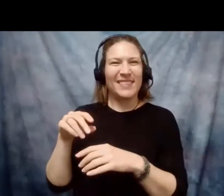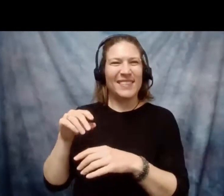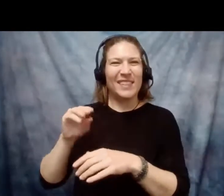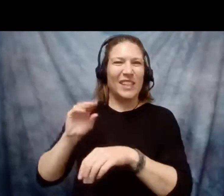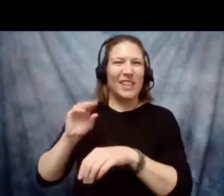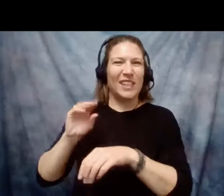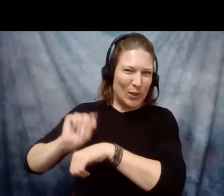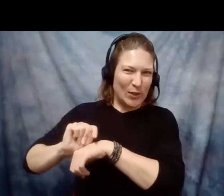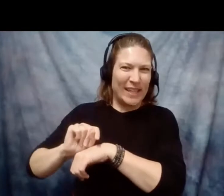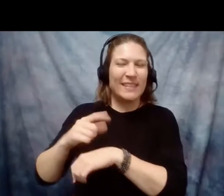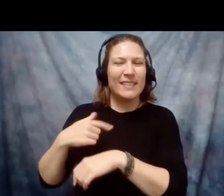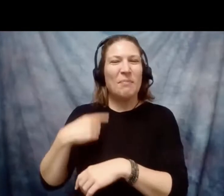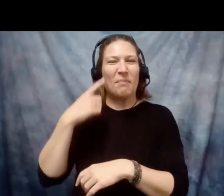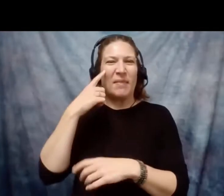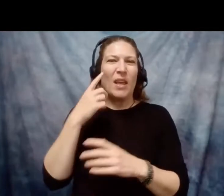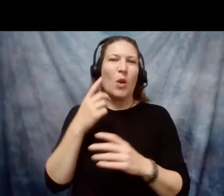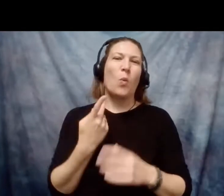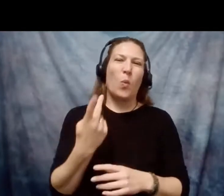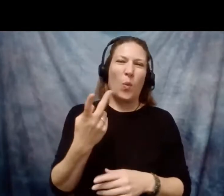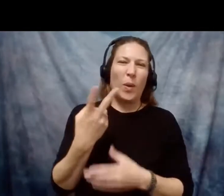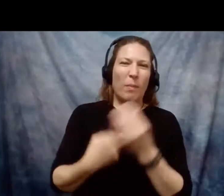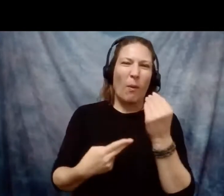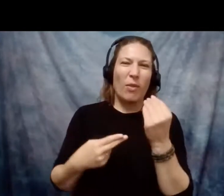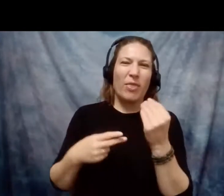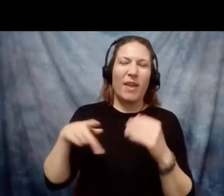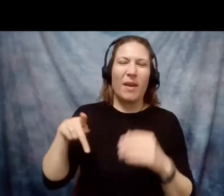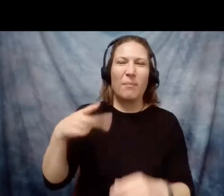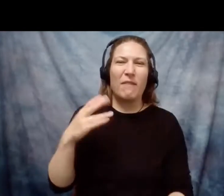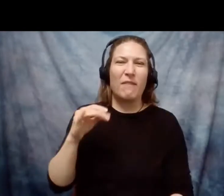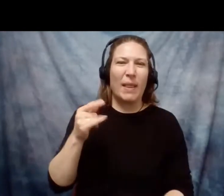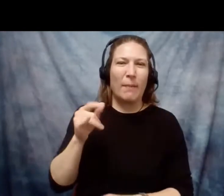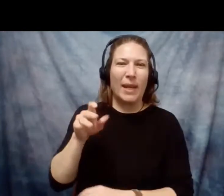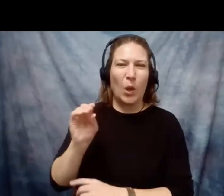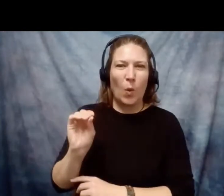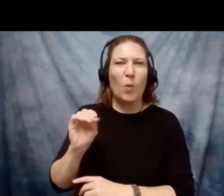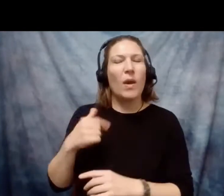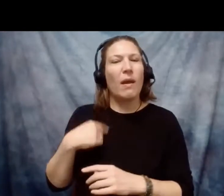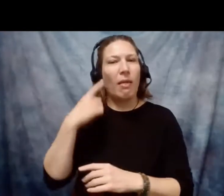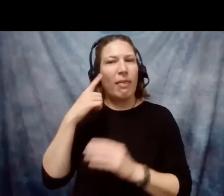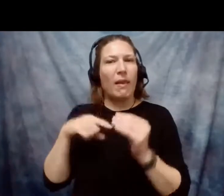gwen and i are both filipino i think of um you know mahalikita which is like i love you